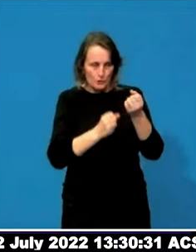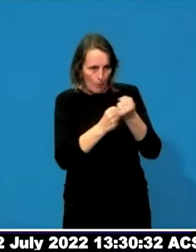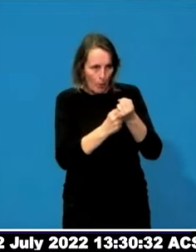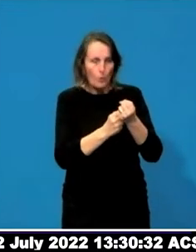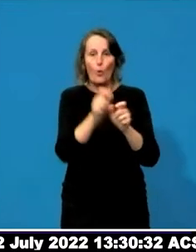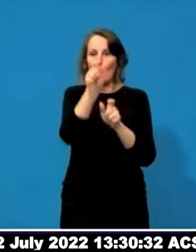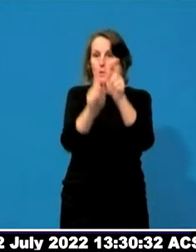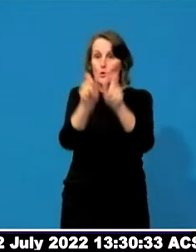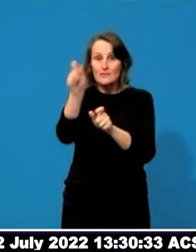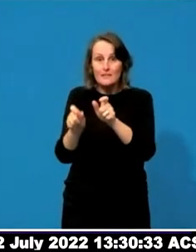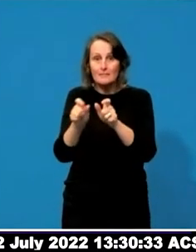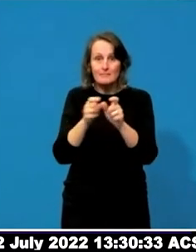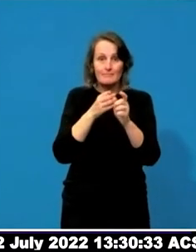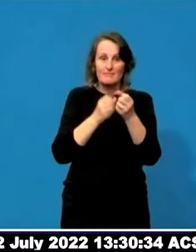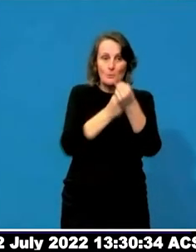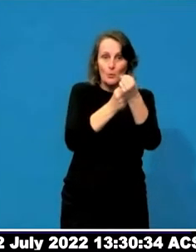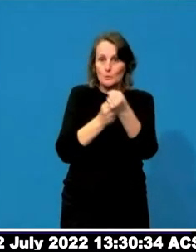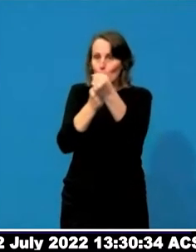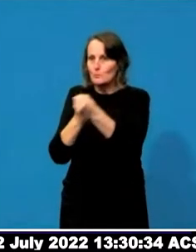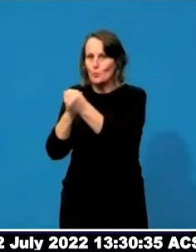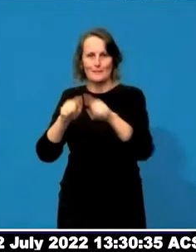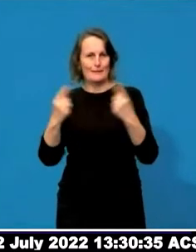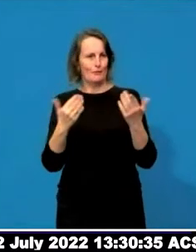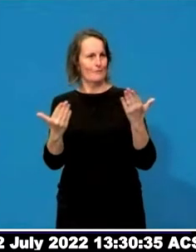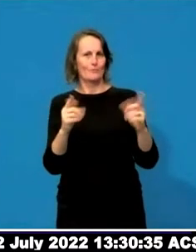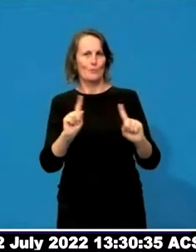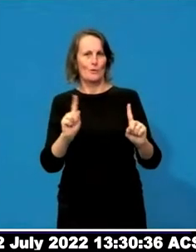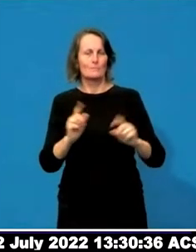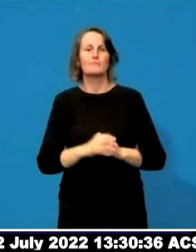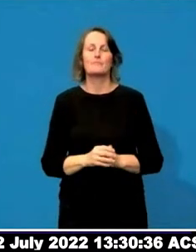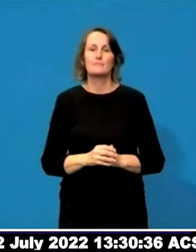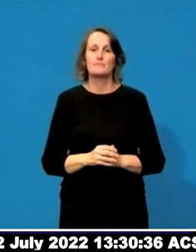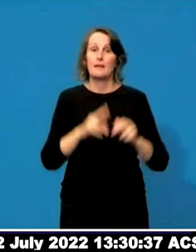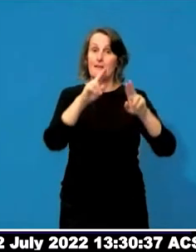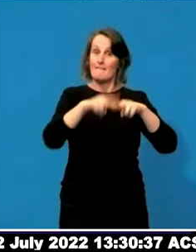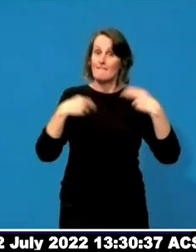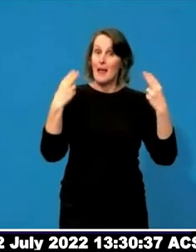Family-centred is the way that we live in communities.